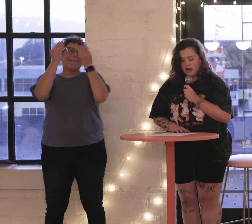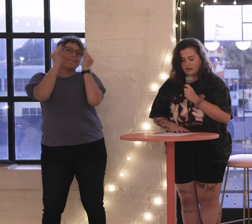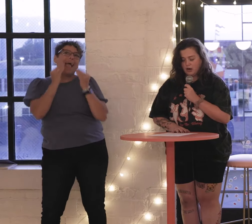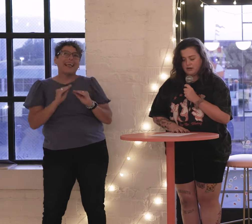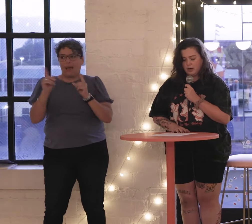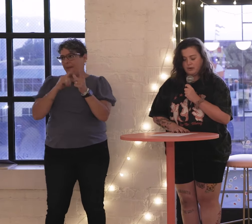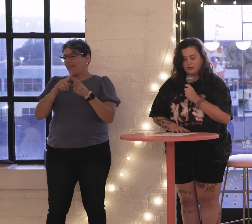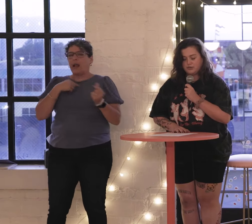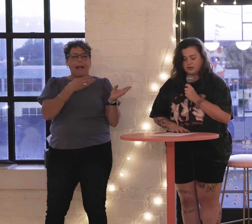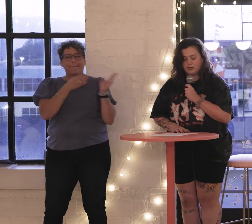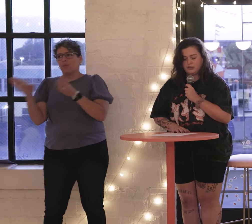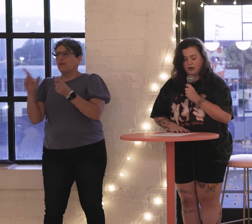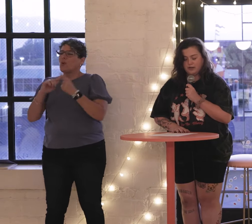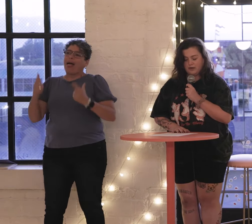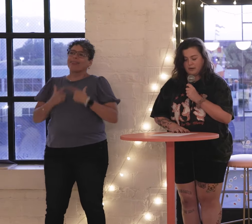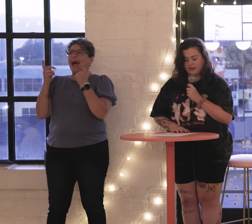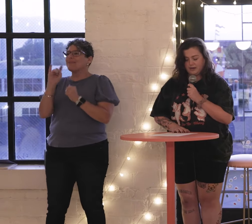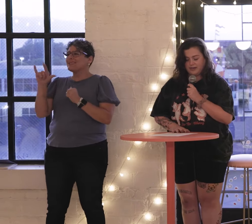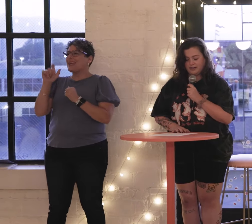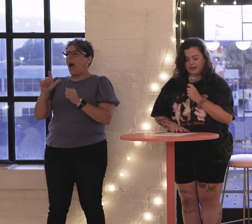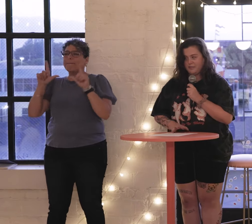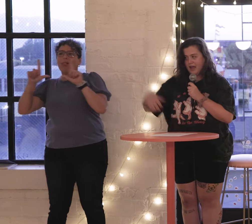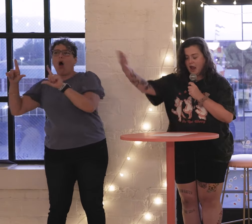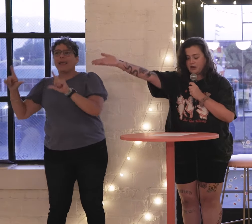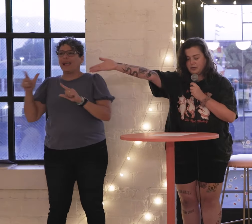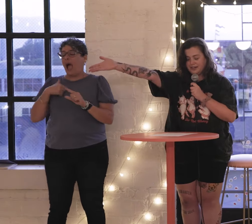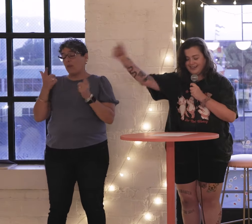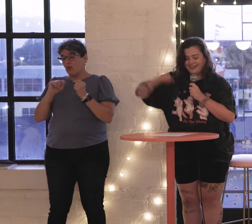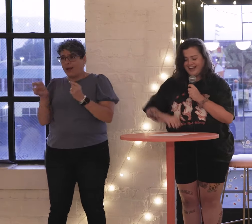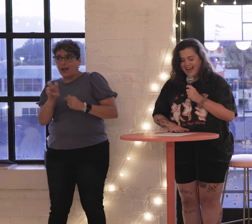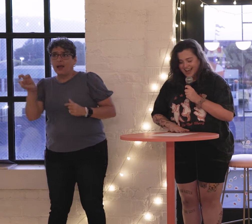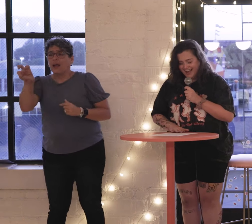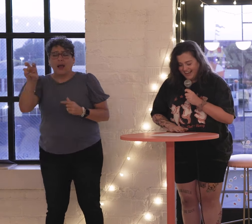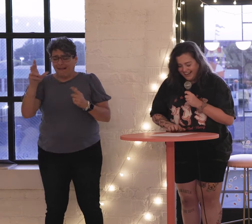and talking about my new journey, trying to find my deaf identity and community,